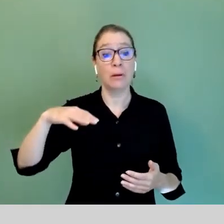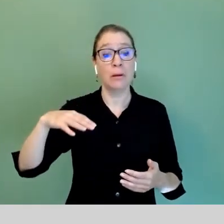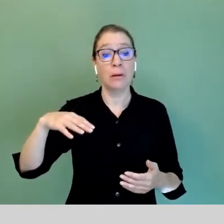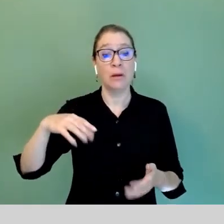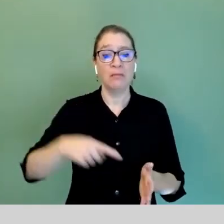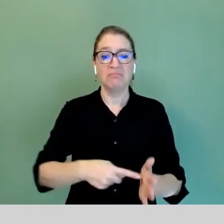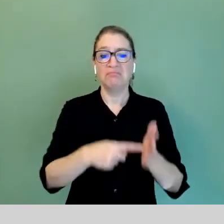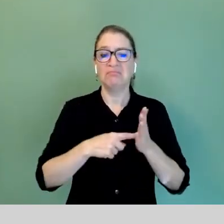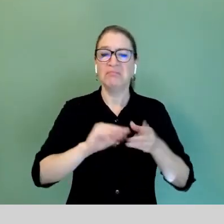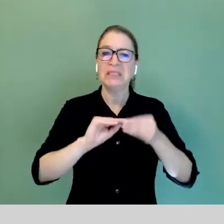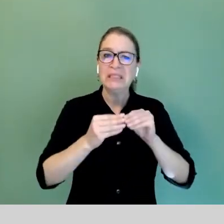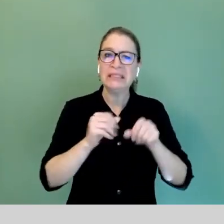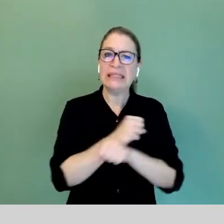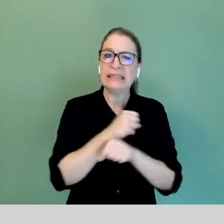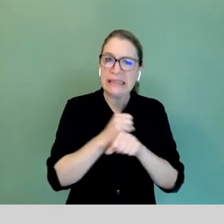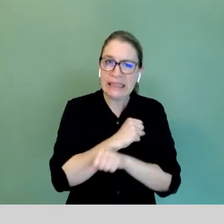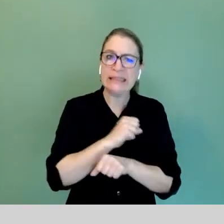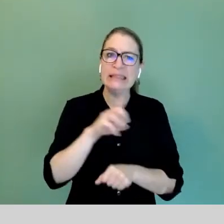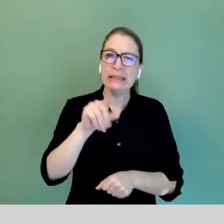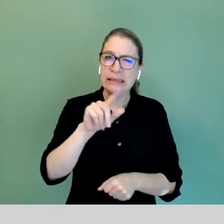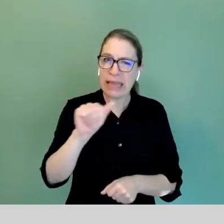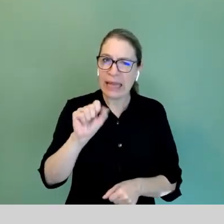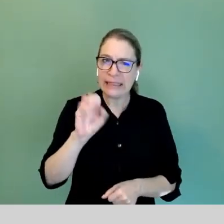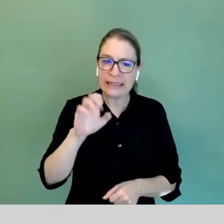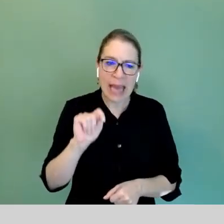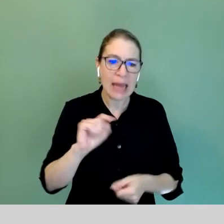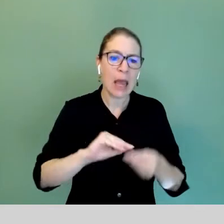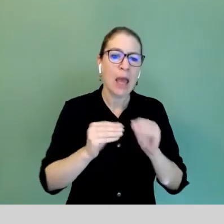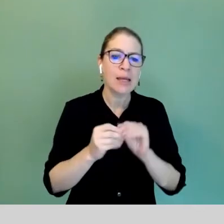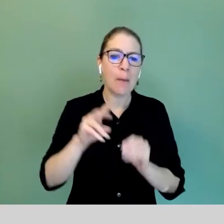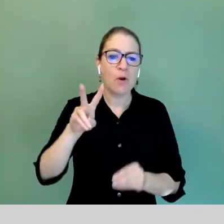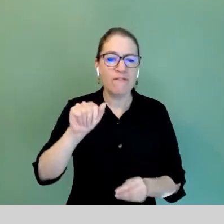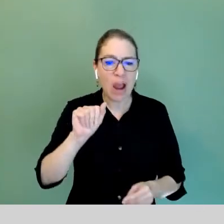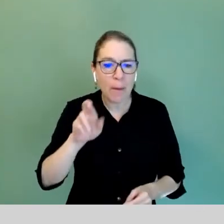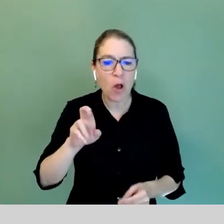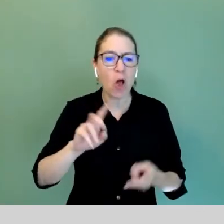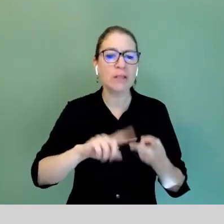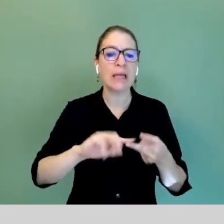it gives me some basic statistics about the dataset, number of variables, number of observations,